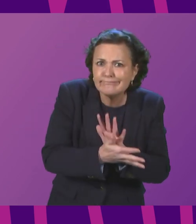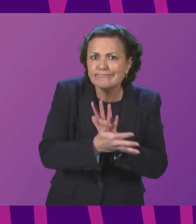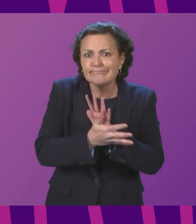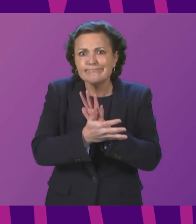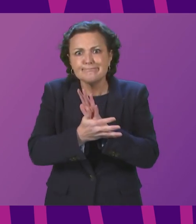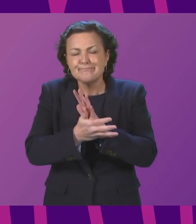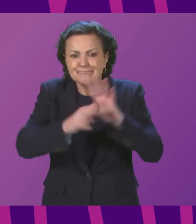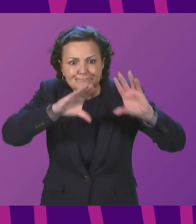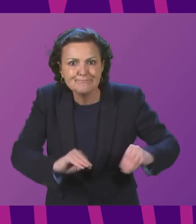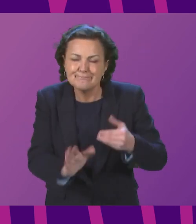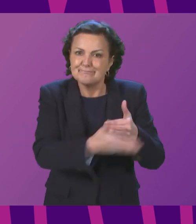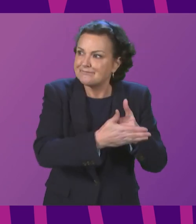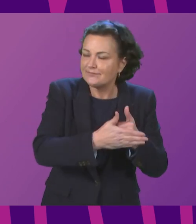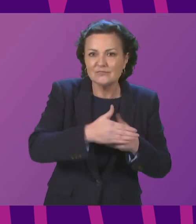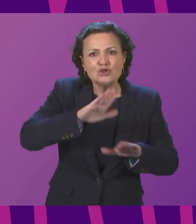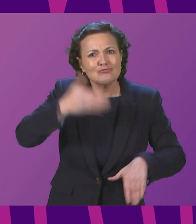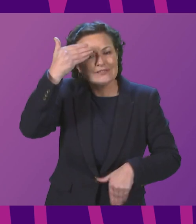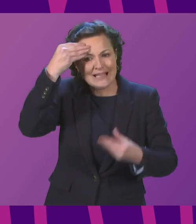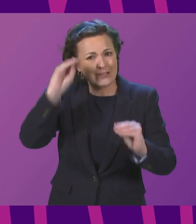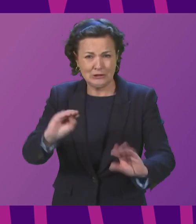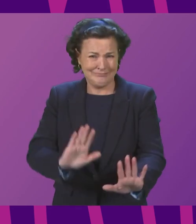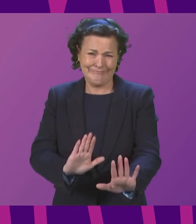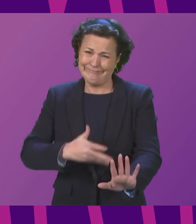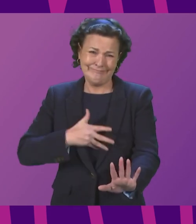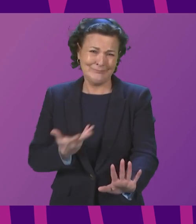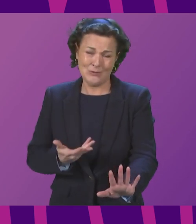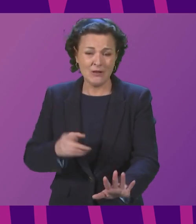on attainment, not just in Scotland but, as any reasonable person knows, in all parts